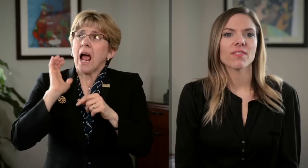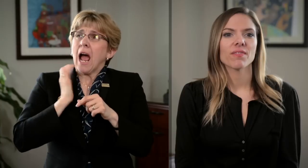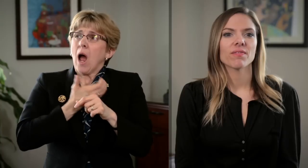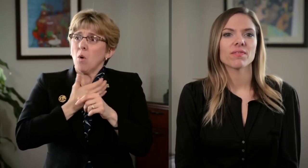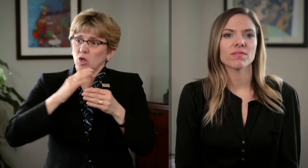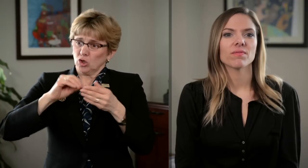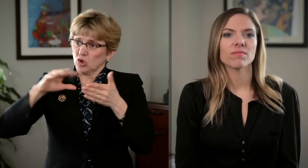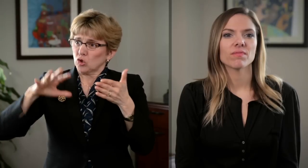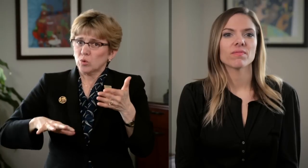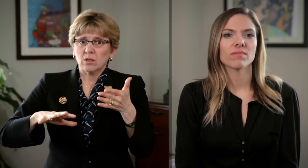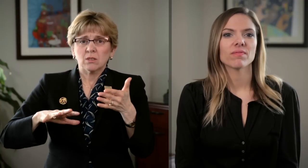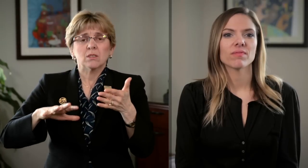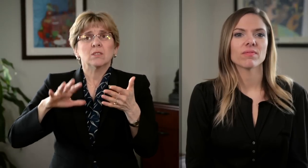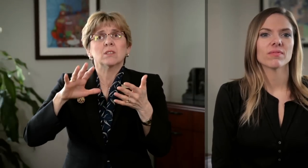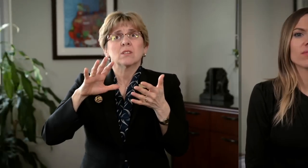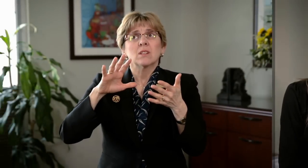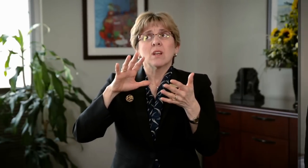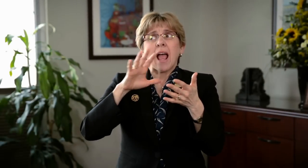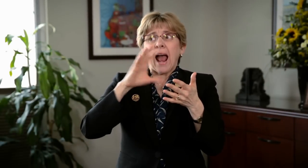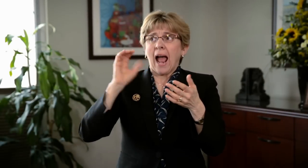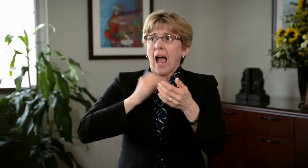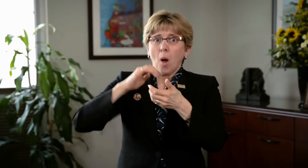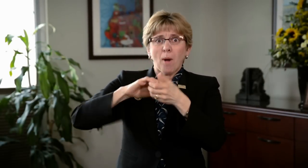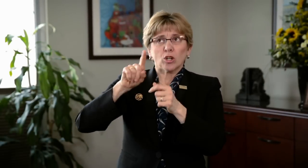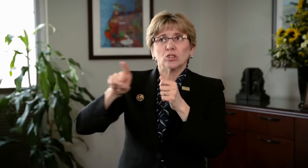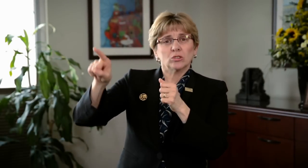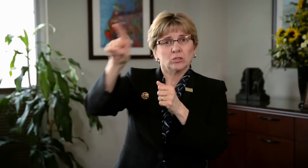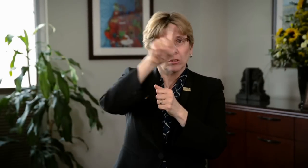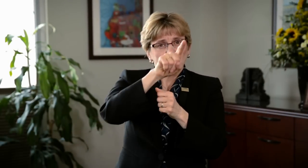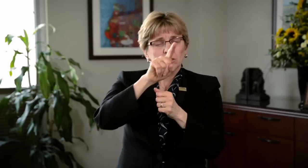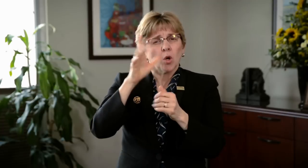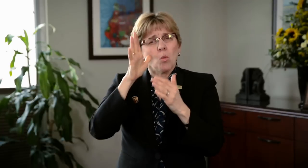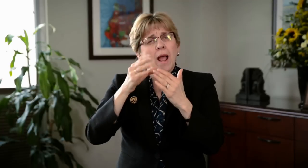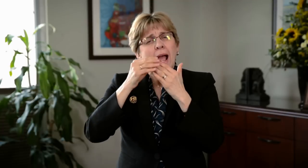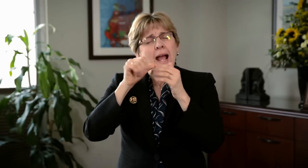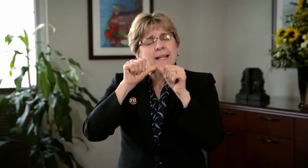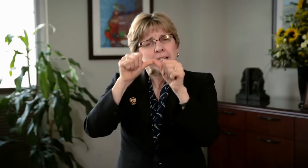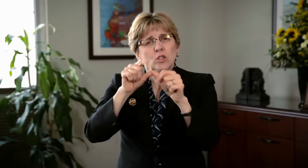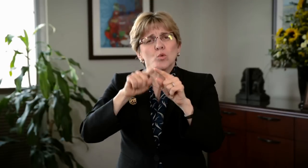Thirdly, our students and our partners will continue to